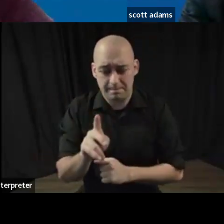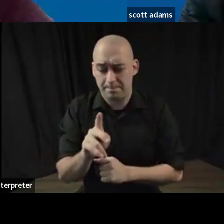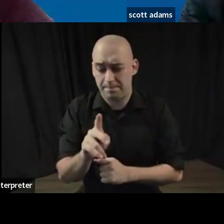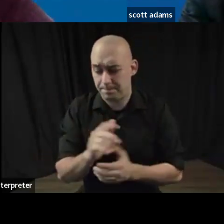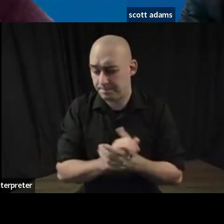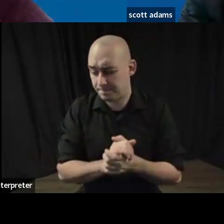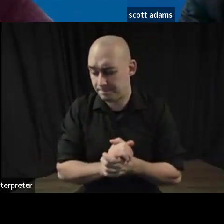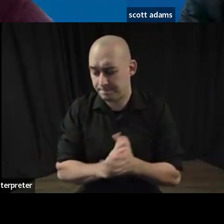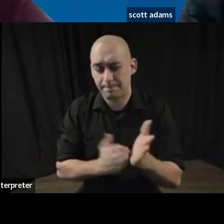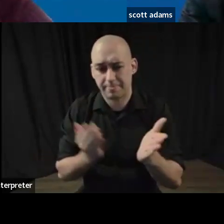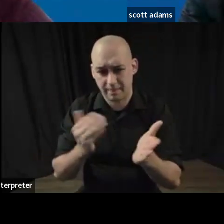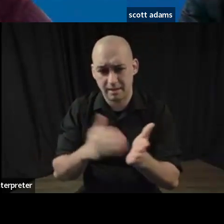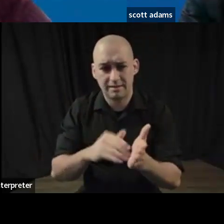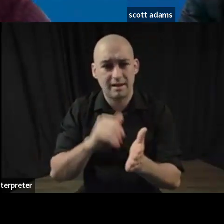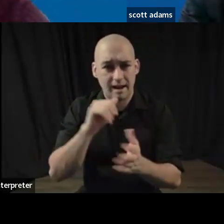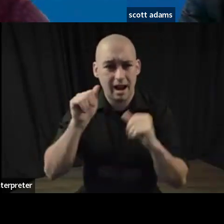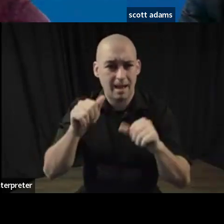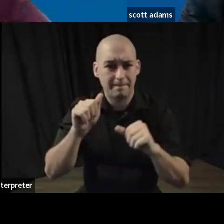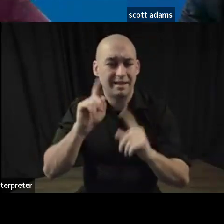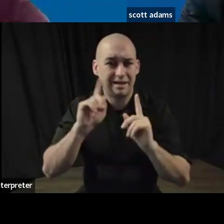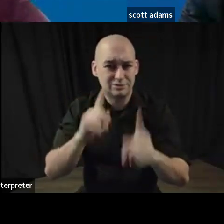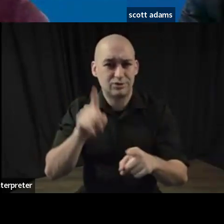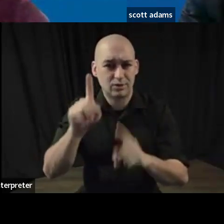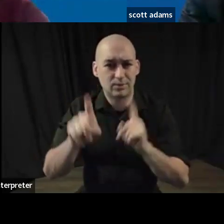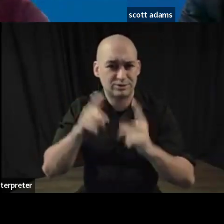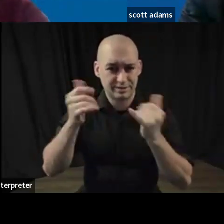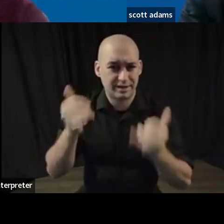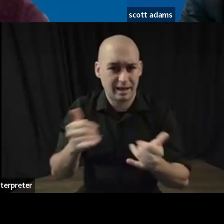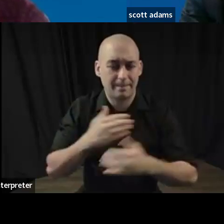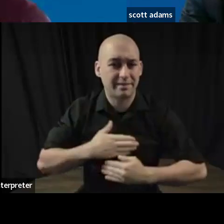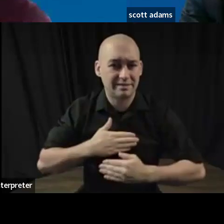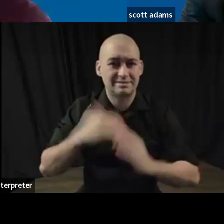So again, if we're unable to answer your questions today, please email us